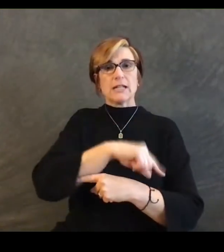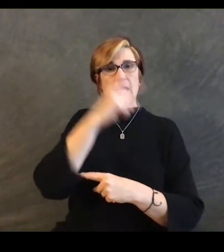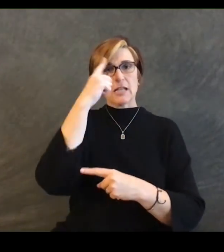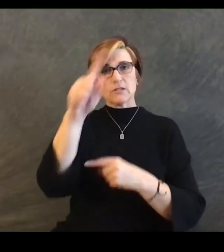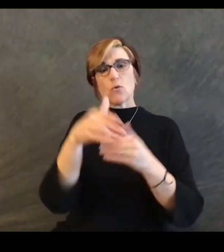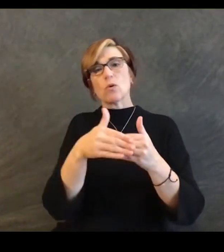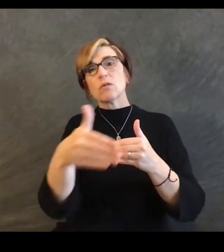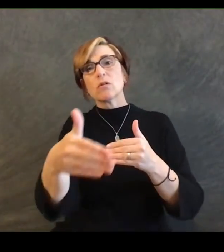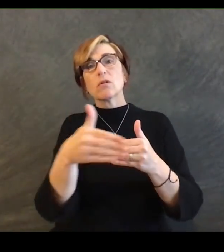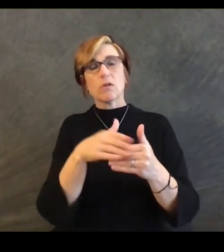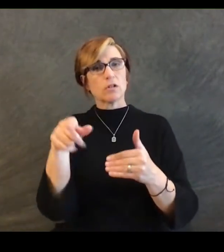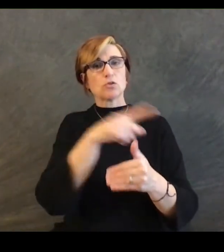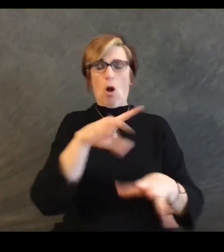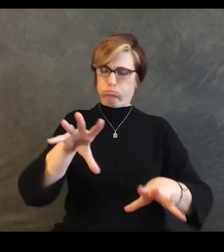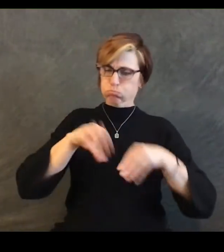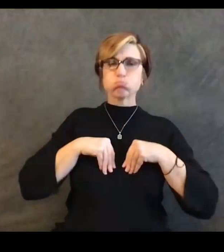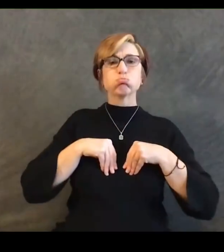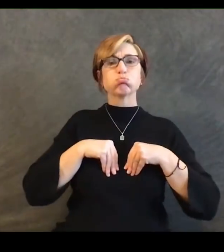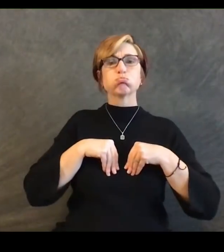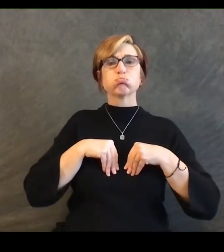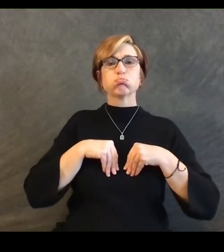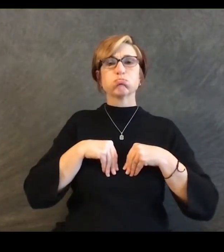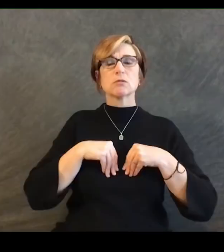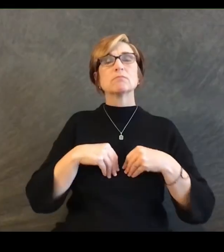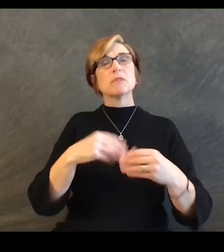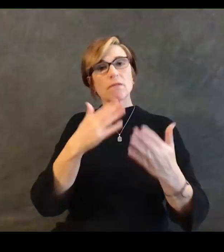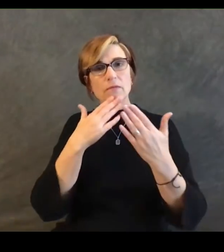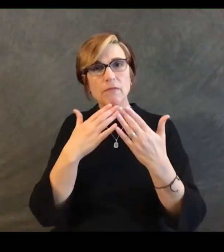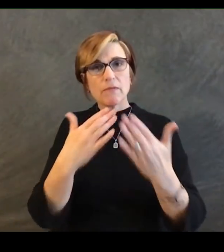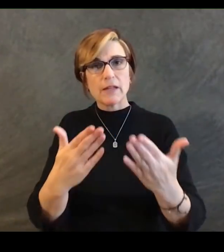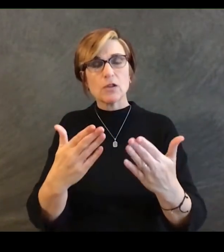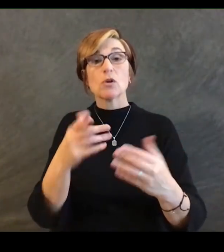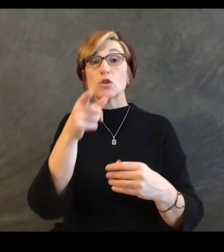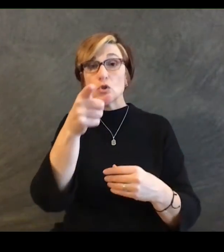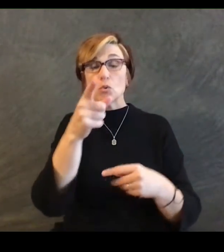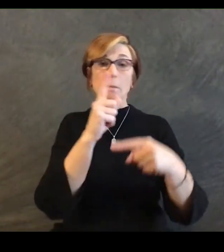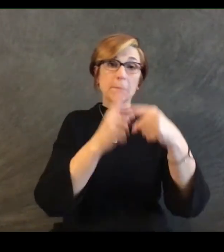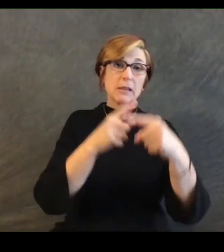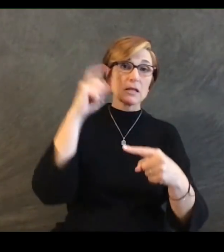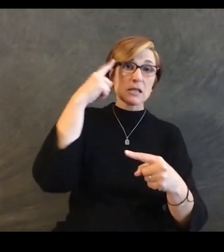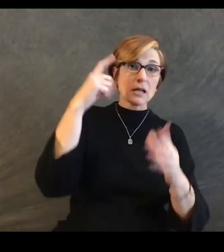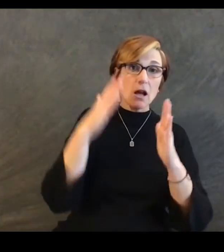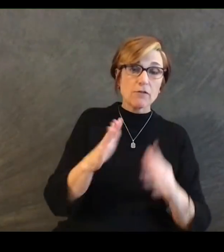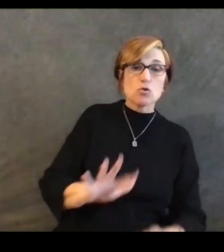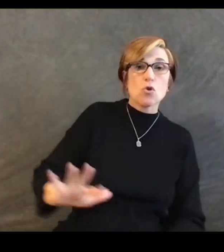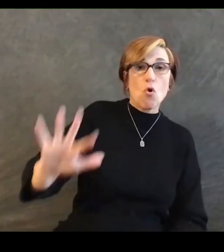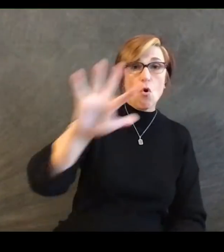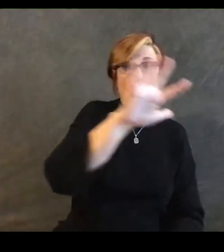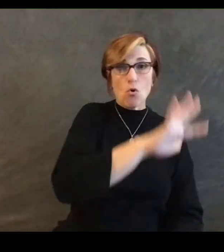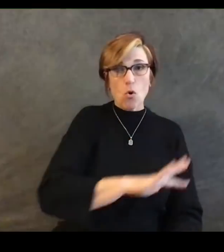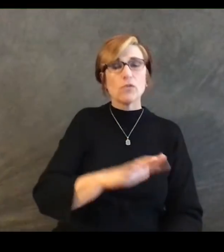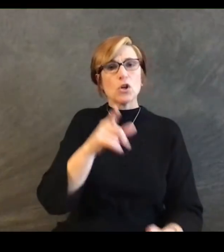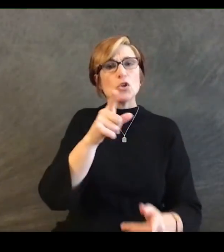as we have governor's around the country to spread the word about the guidelines listen to your state and local authorities in areas that are more